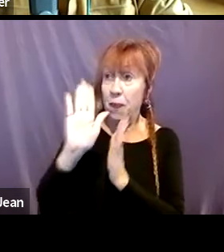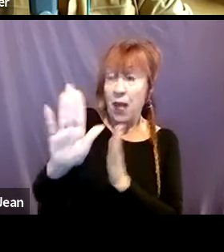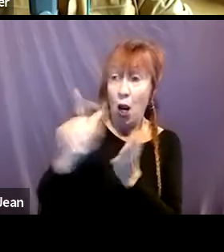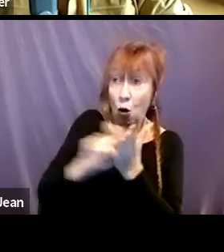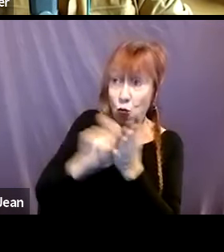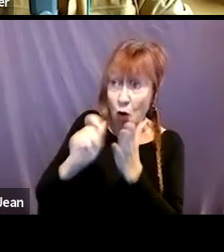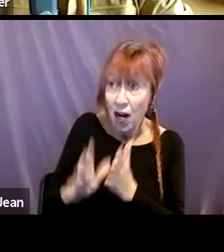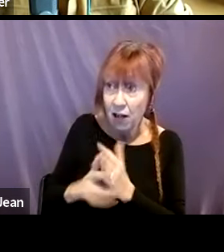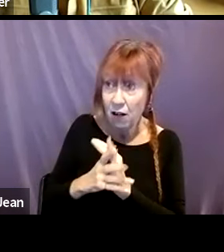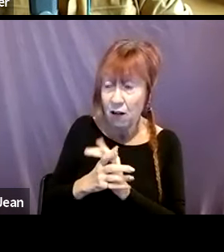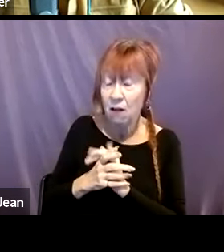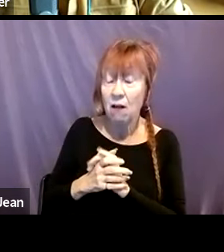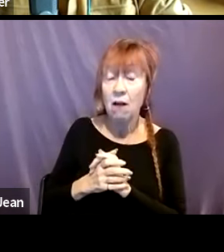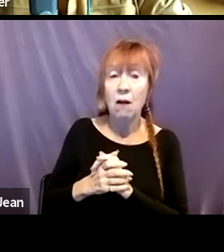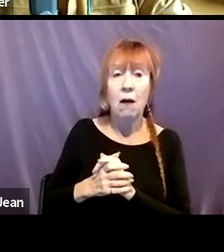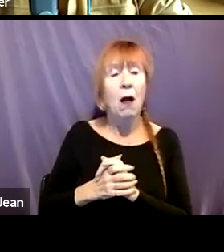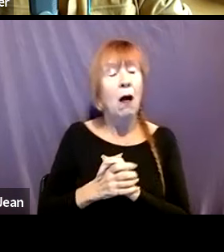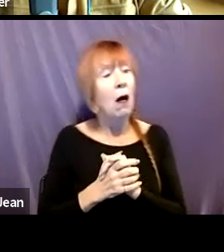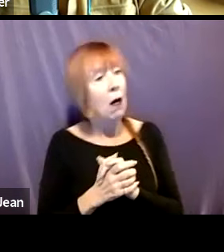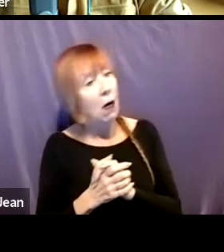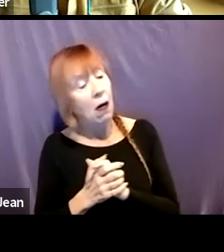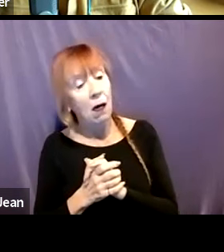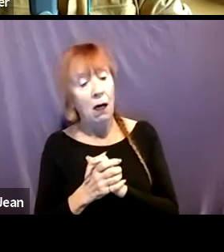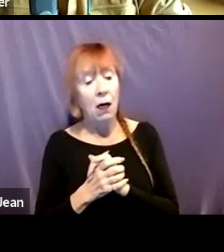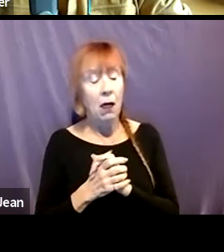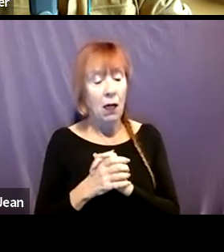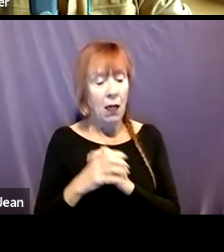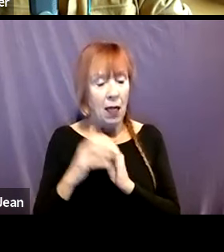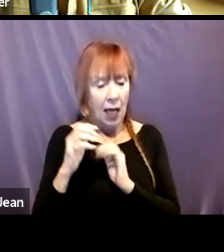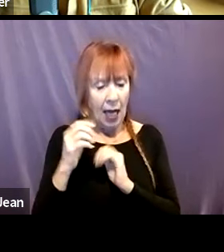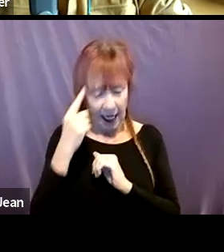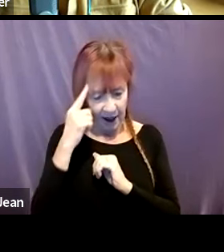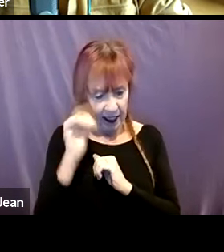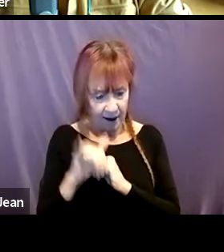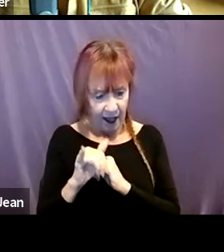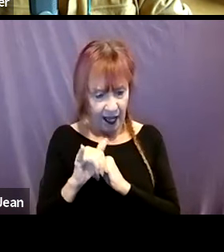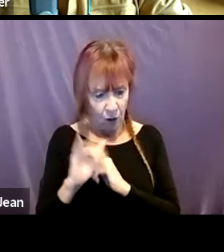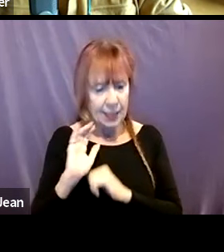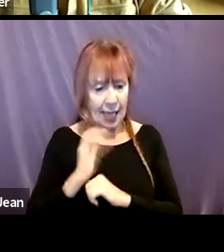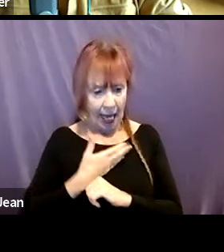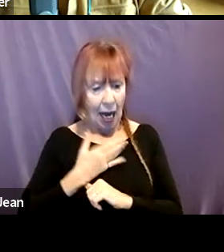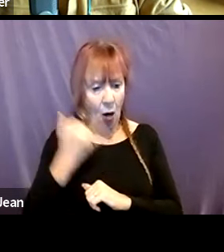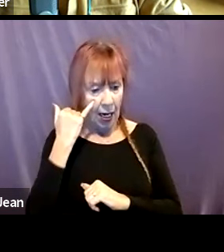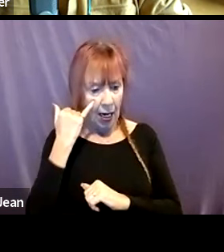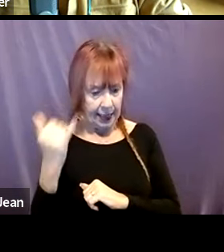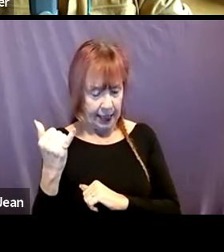I mean, that particular one, I think it was our idea. I'd have to go revisit.